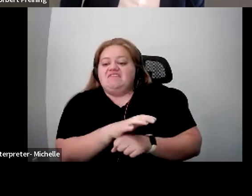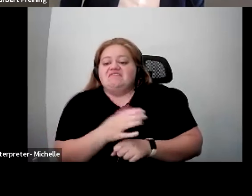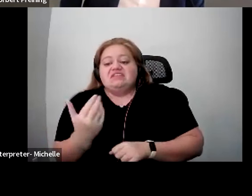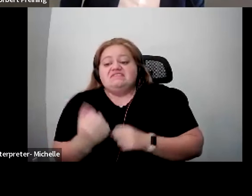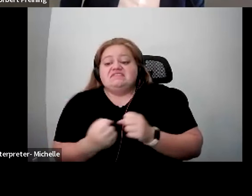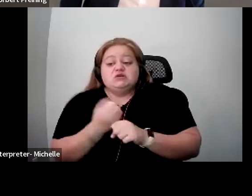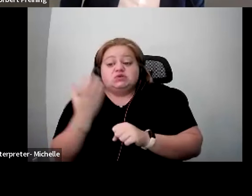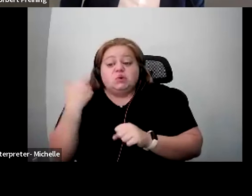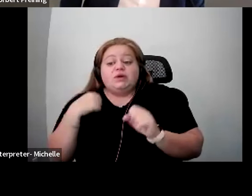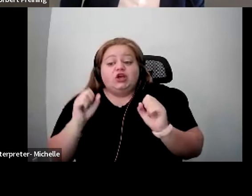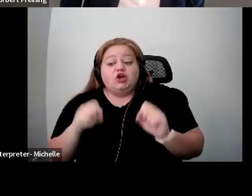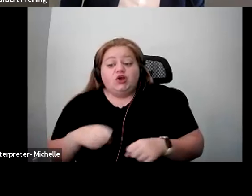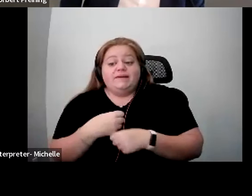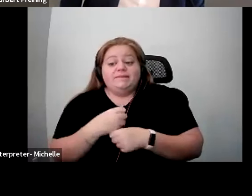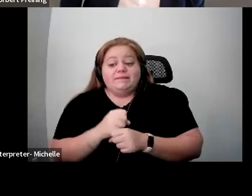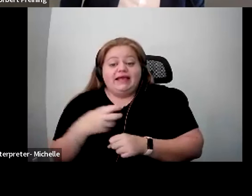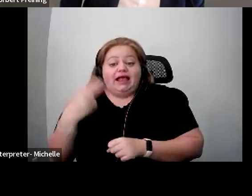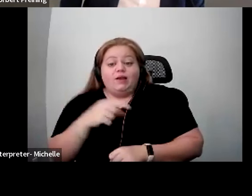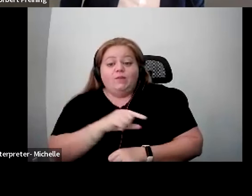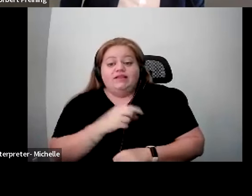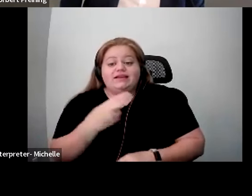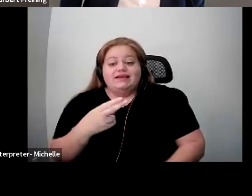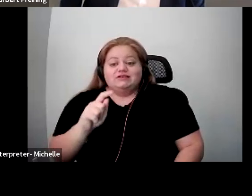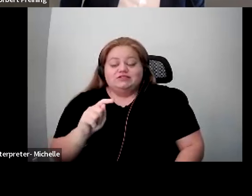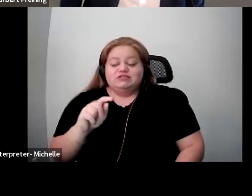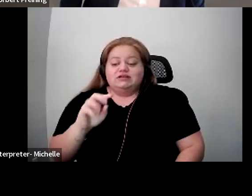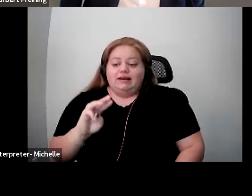producing high-quality HTML from your section markup,